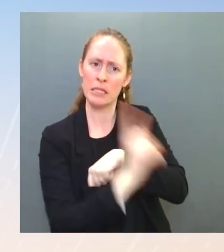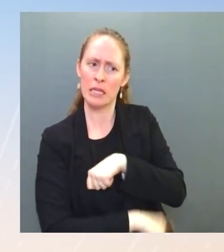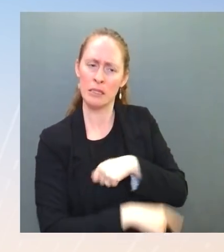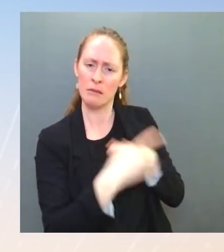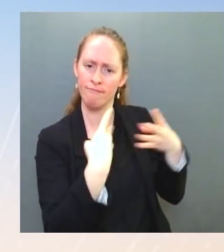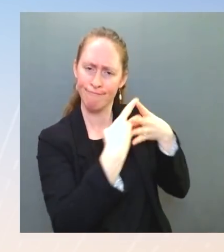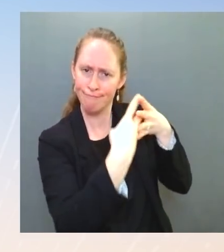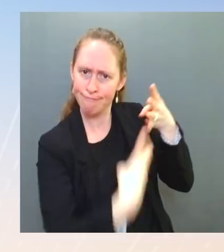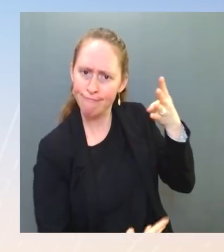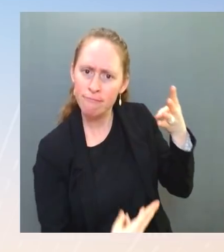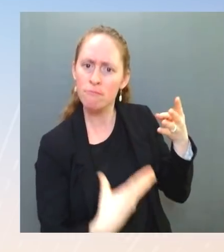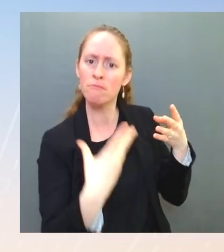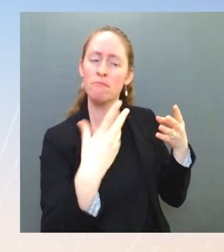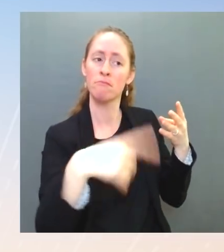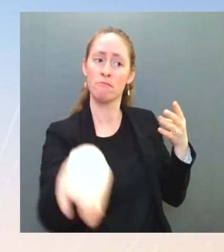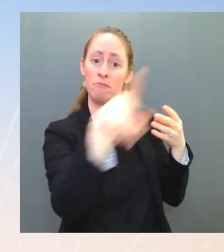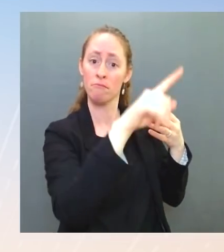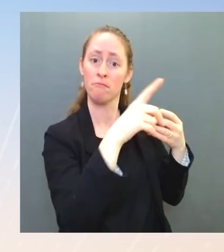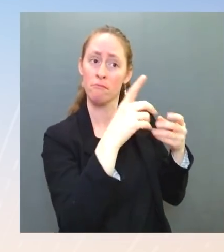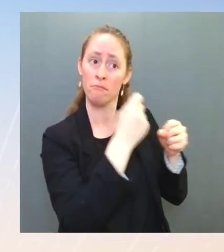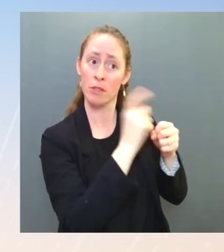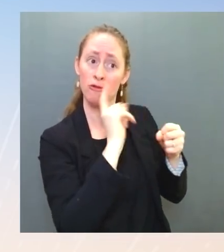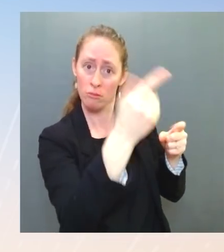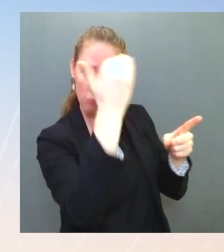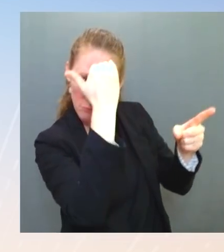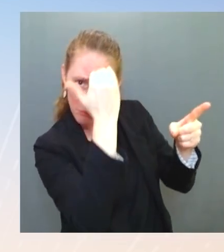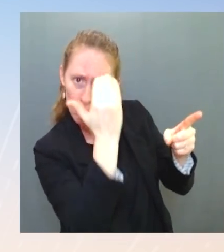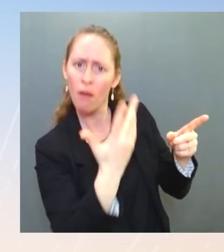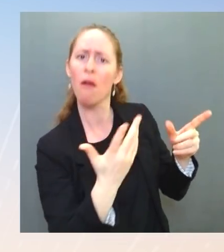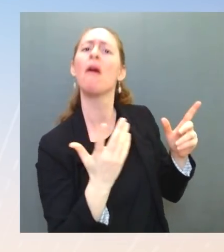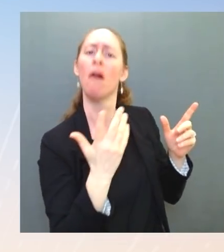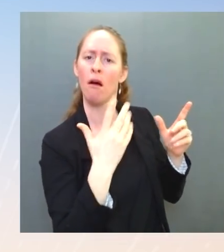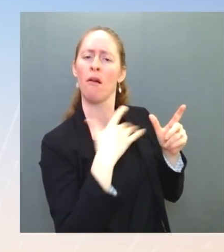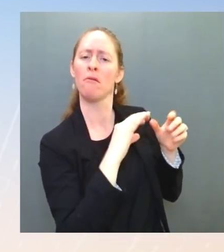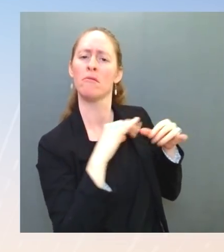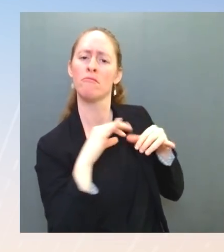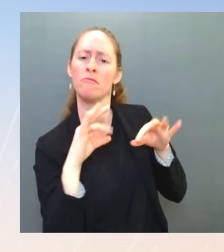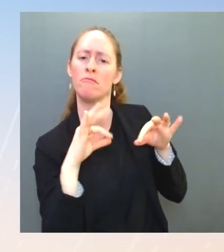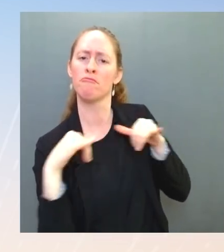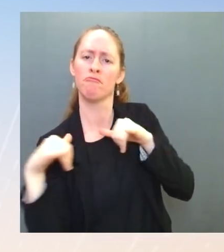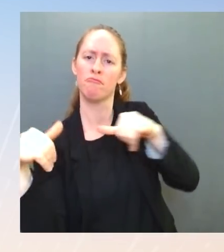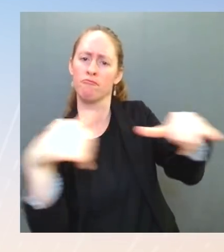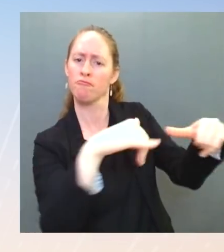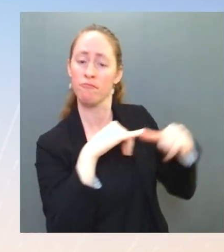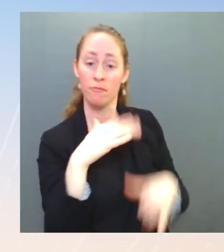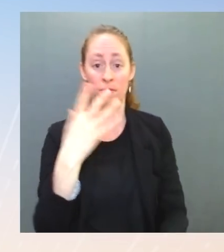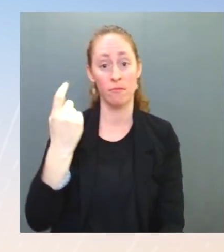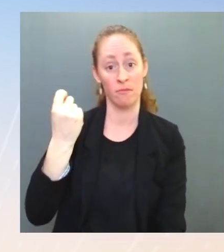about one to 2 percent of its energy from Russia, we also made clear and the President made clear